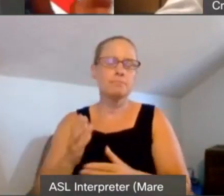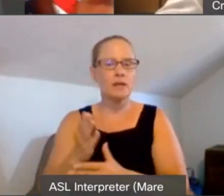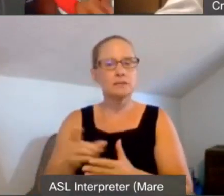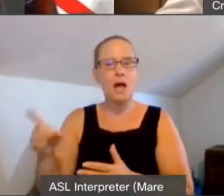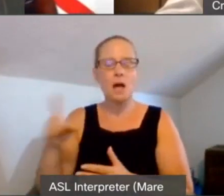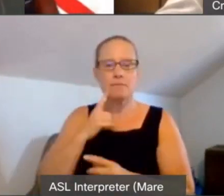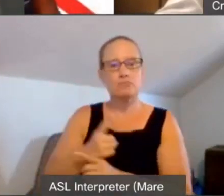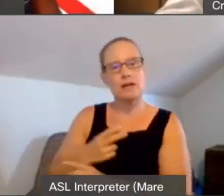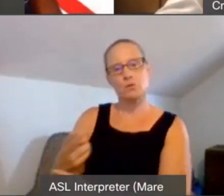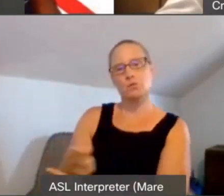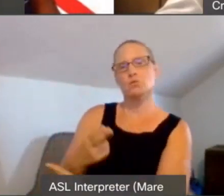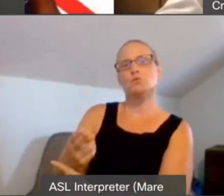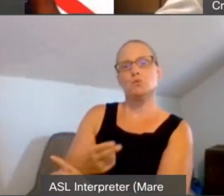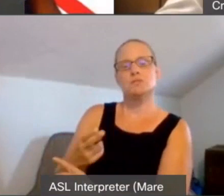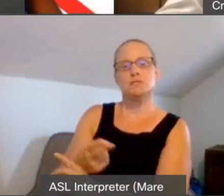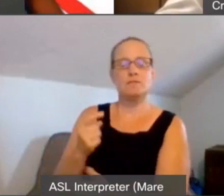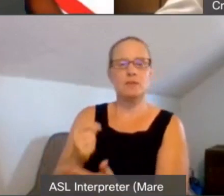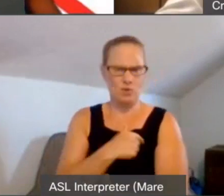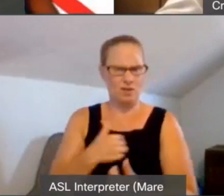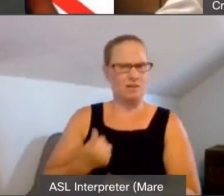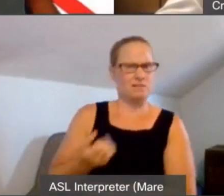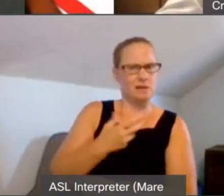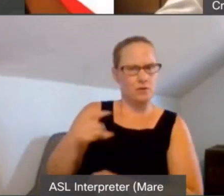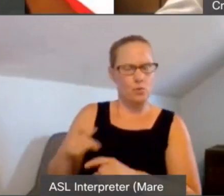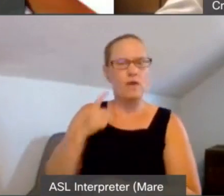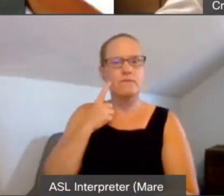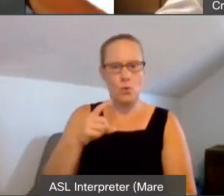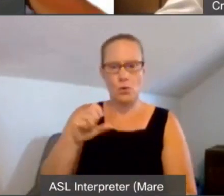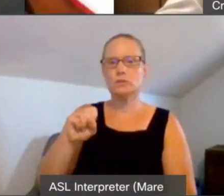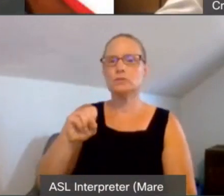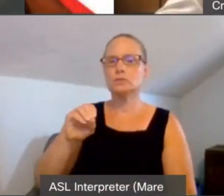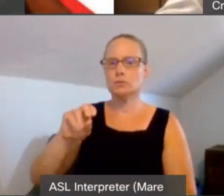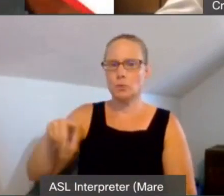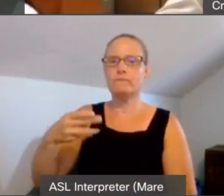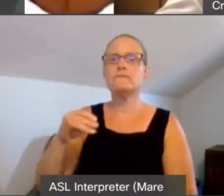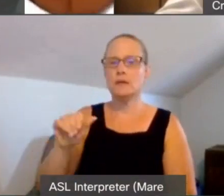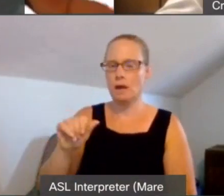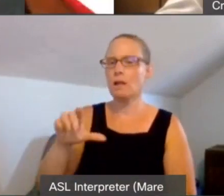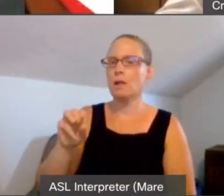and I think we have actually several questions for Sophia. But first I wanna start with some questions